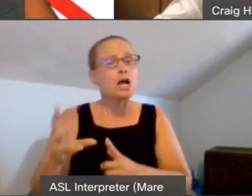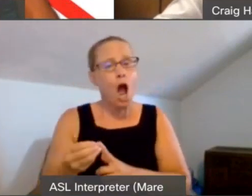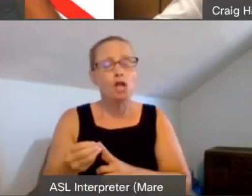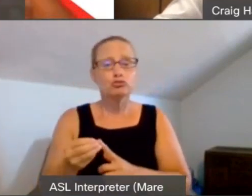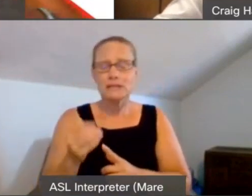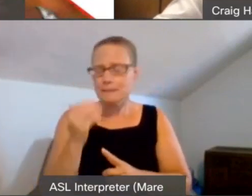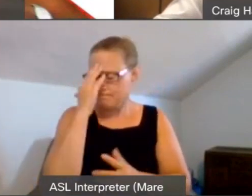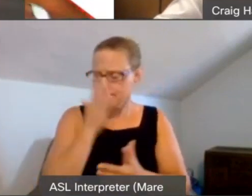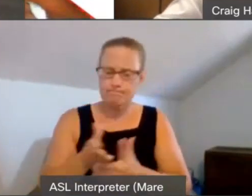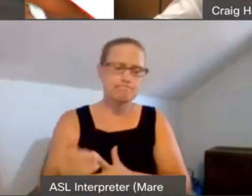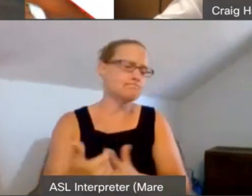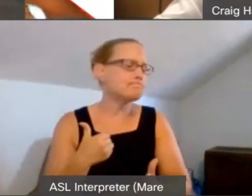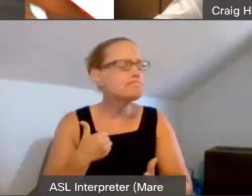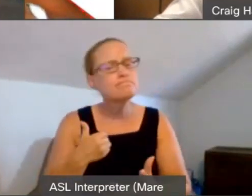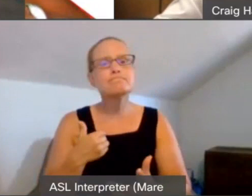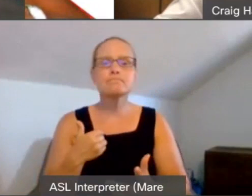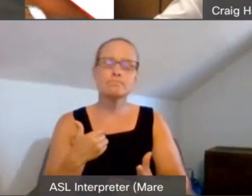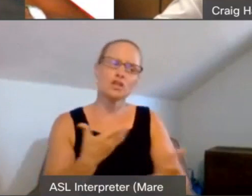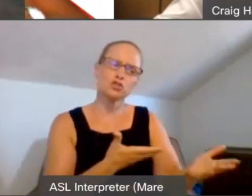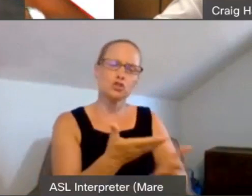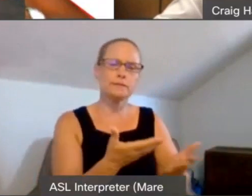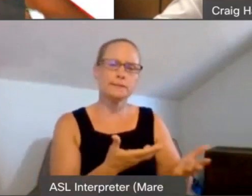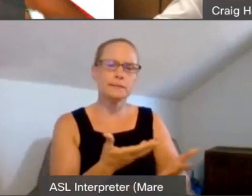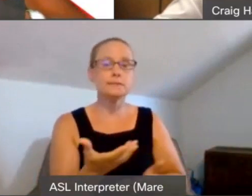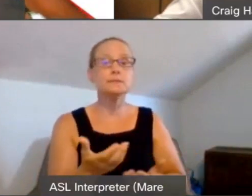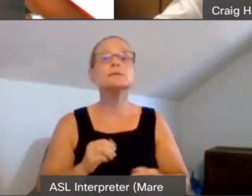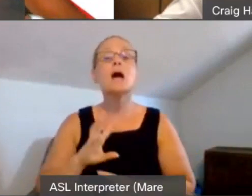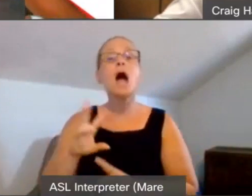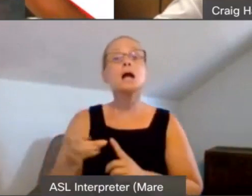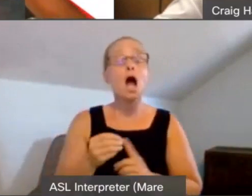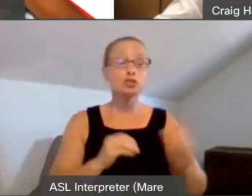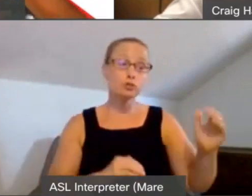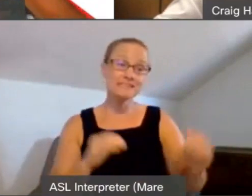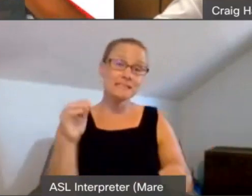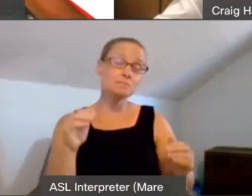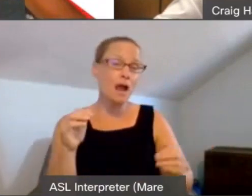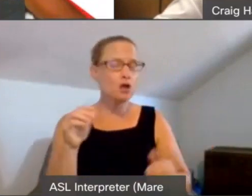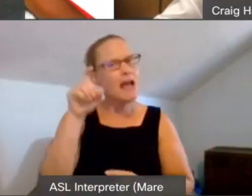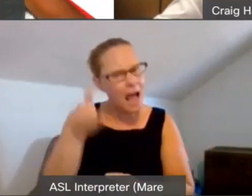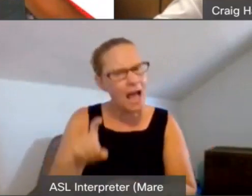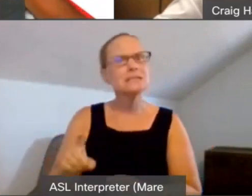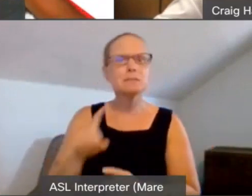that brings cultural disparities into the treatment as a core component of the treatment